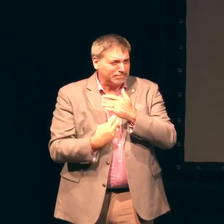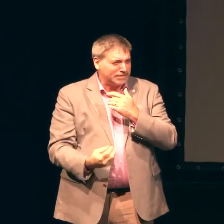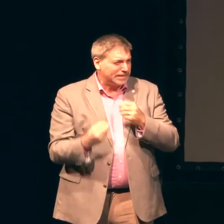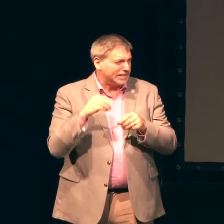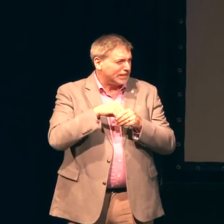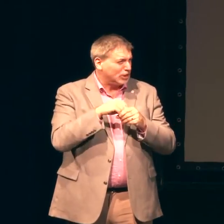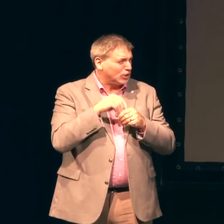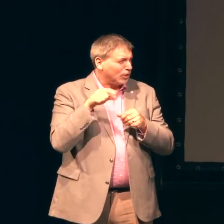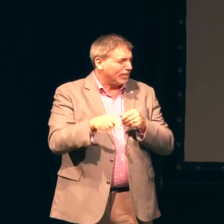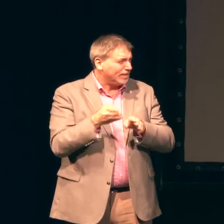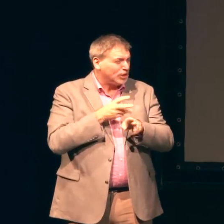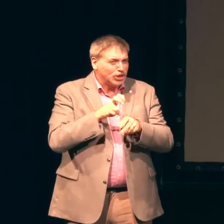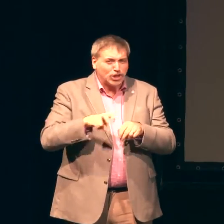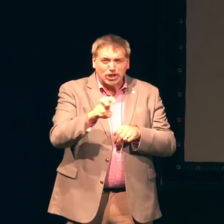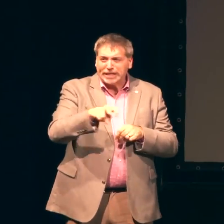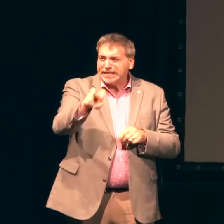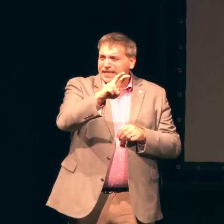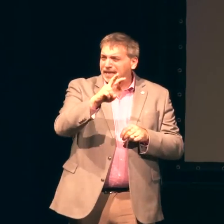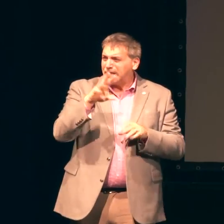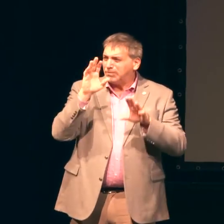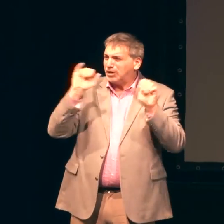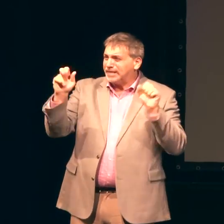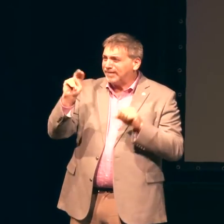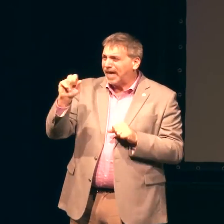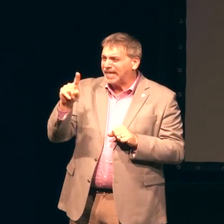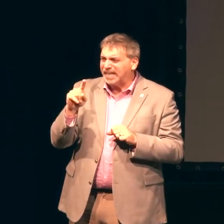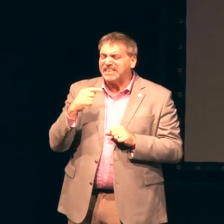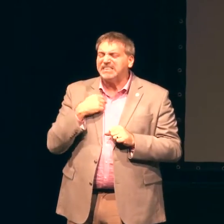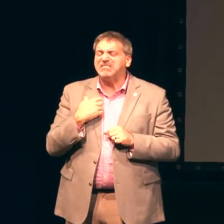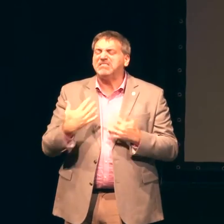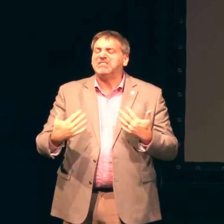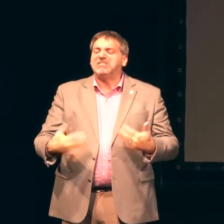I got into this issue in my journeys as president